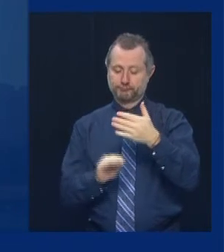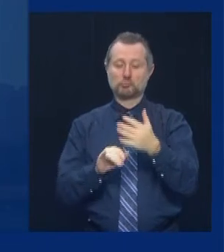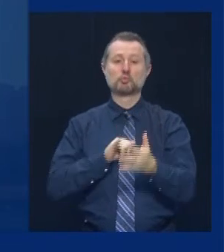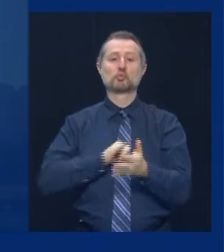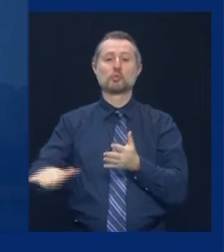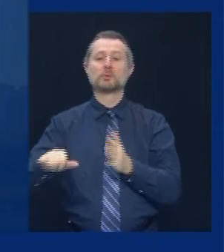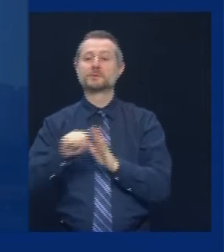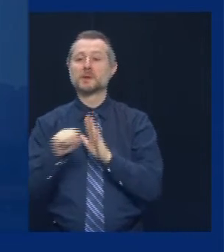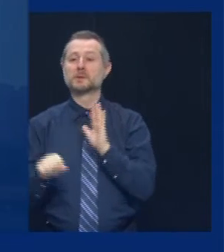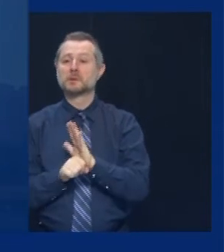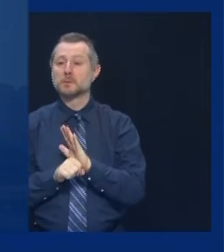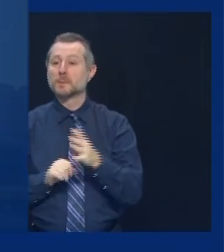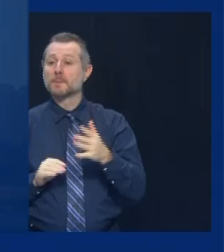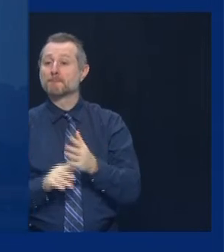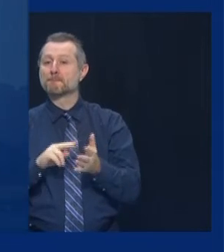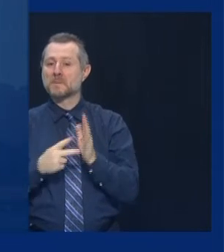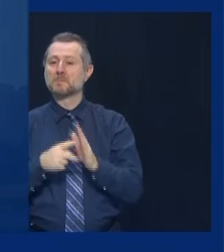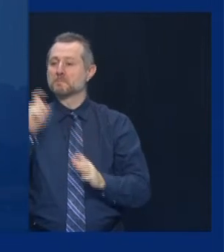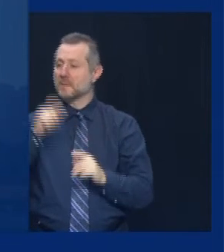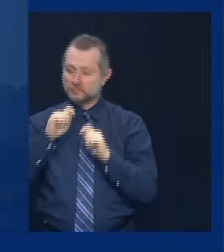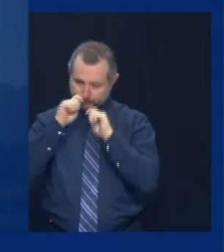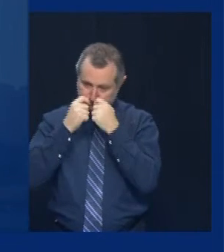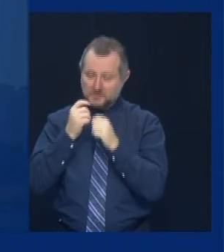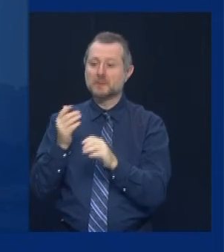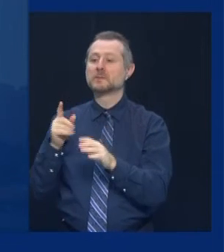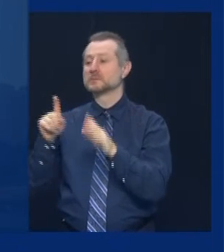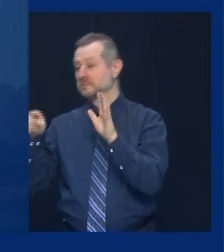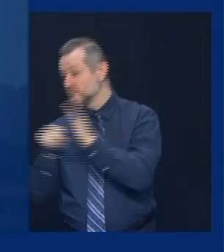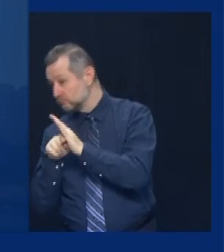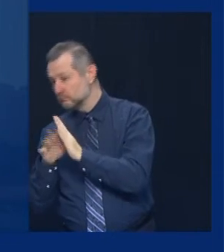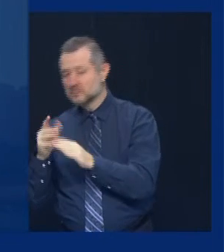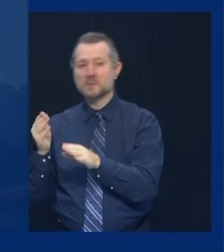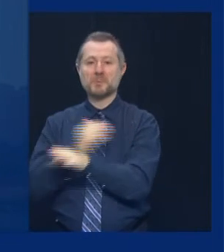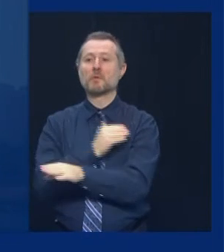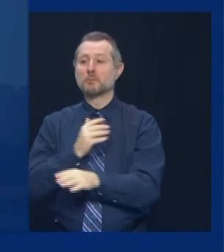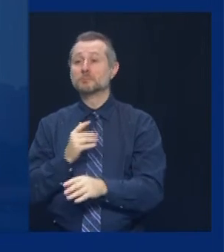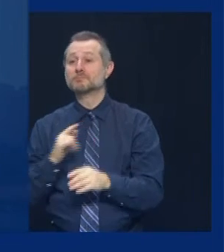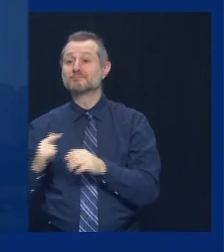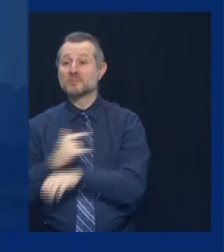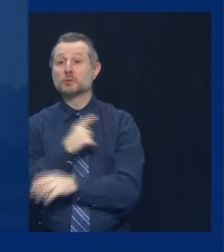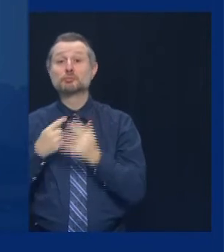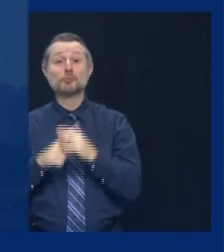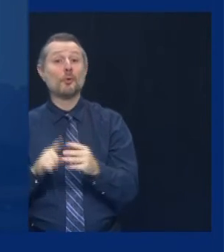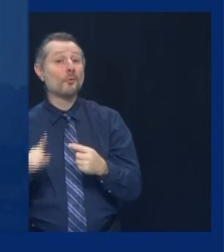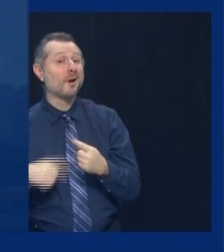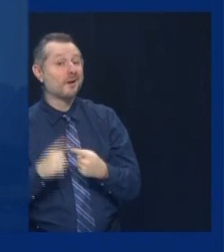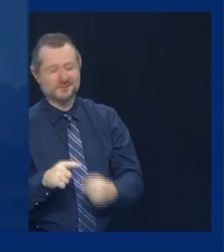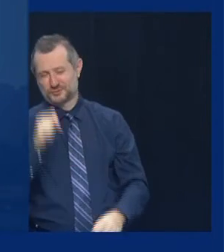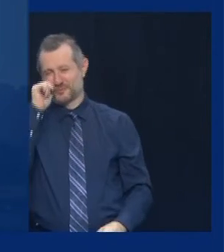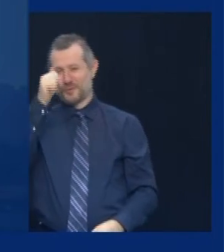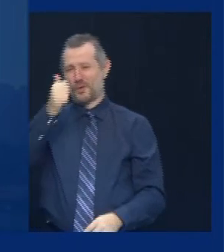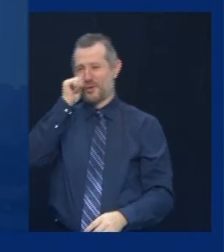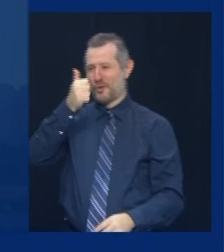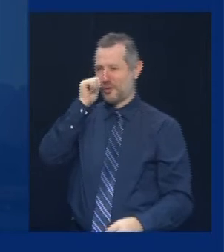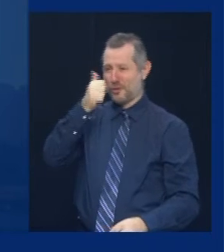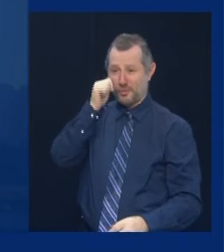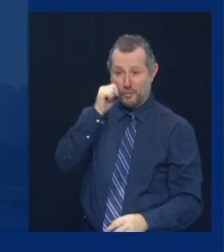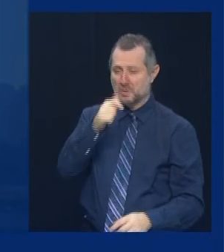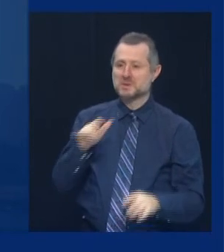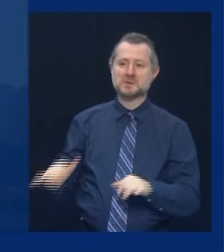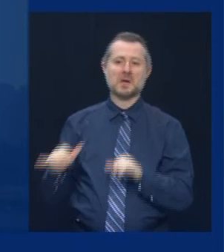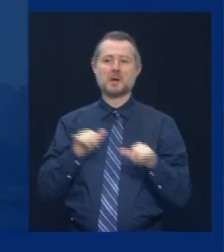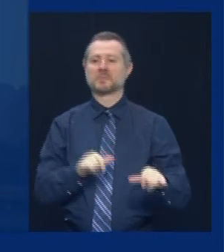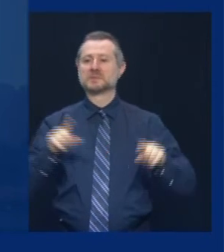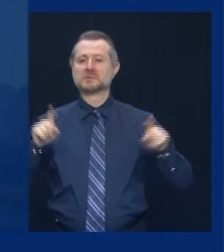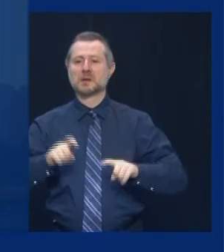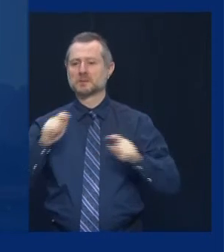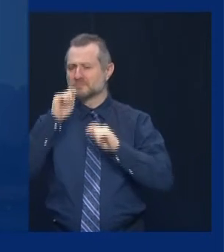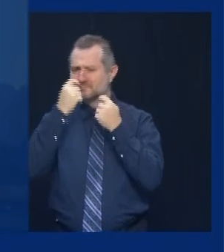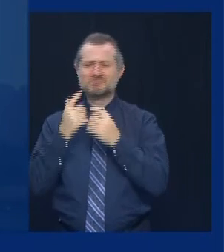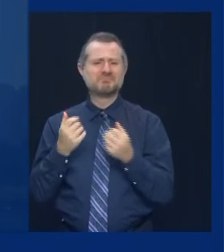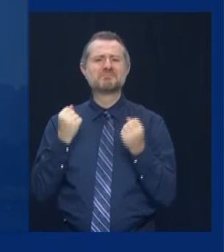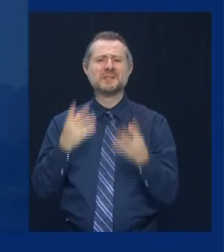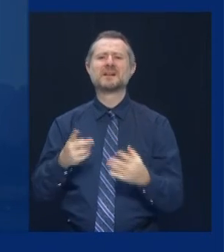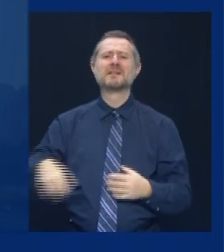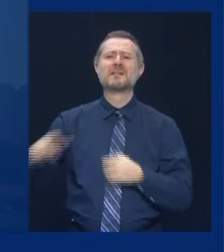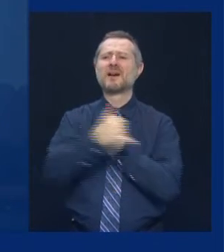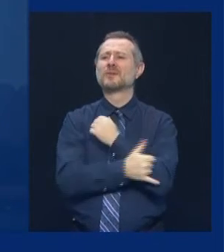YORK TO THE 120 COUNTRIES THAT